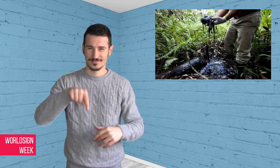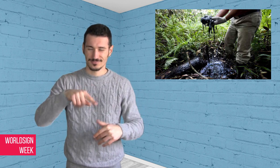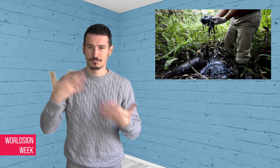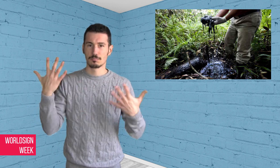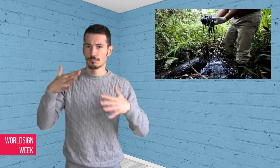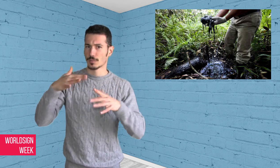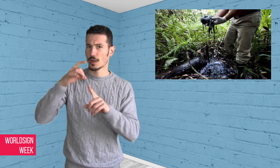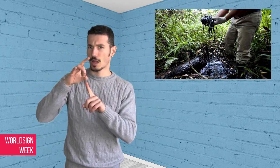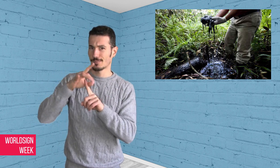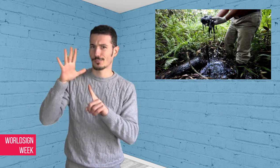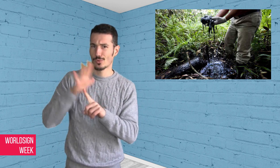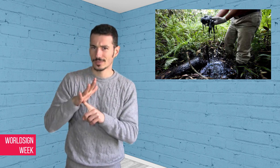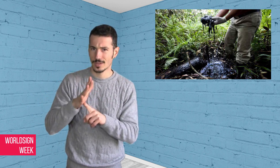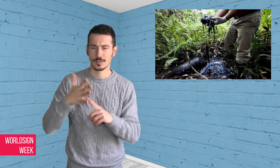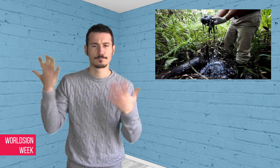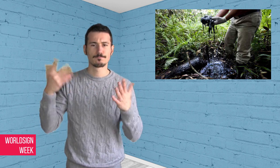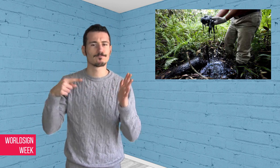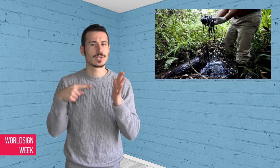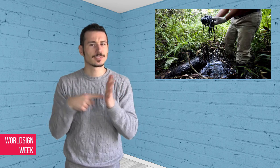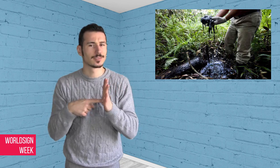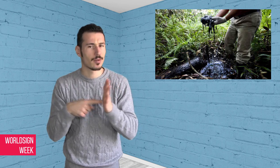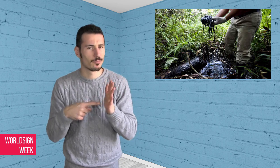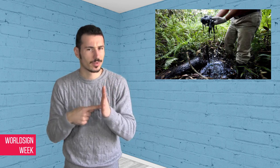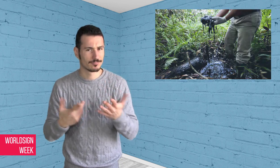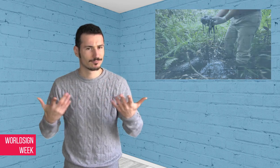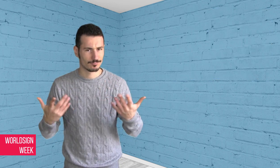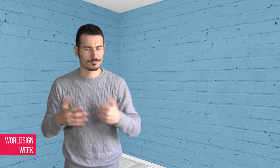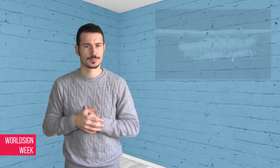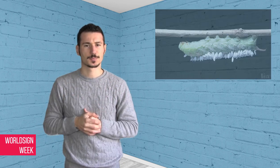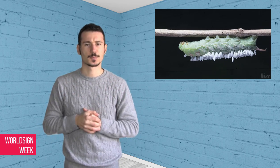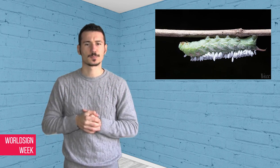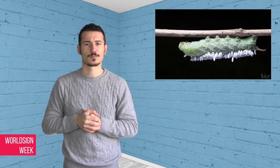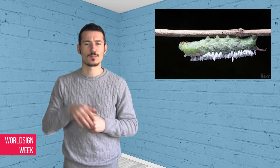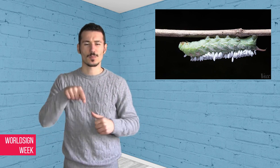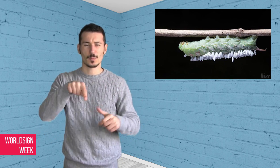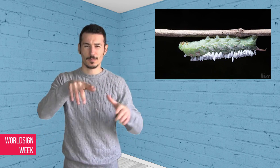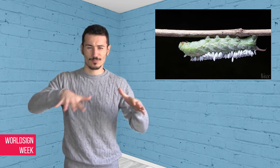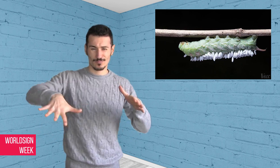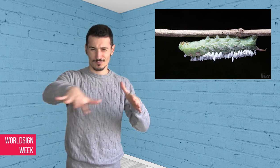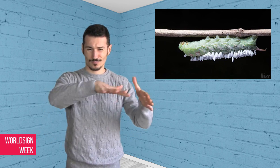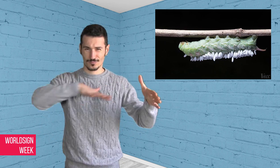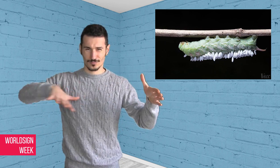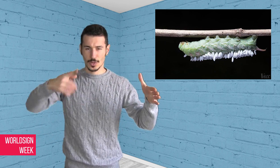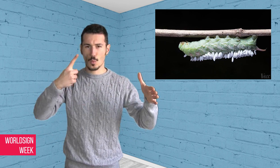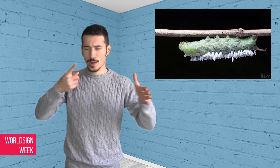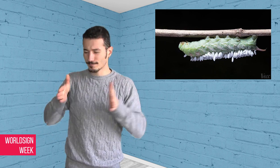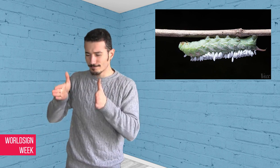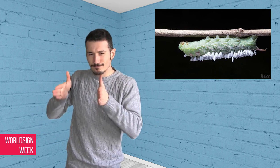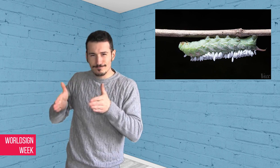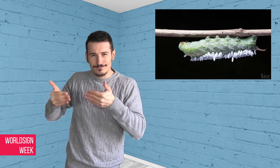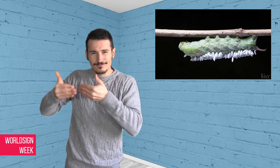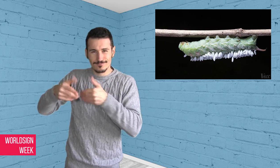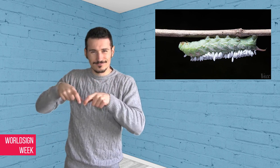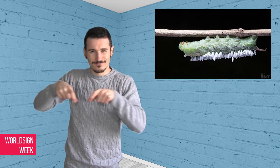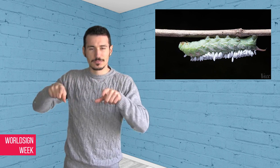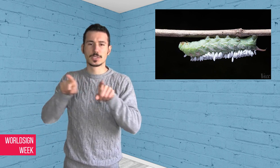How important is the rainforest? A single hectare, roughly the size of a